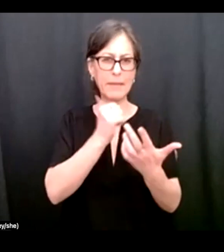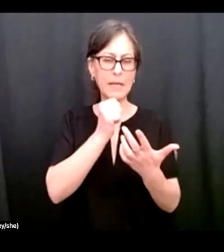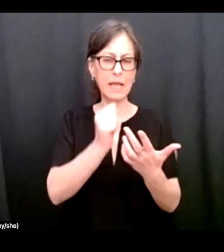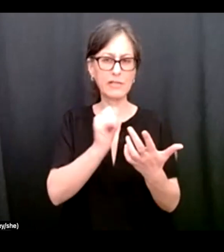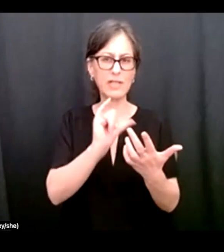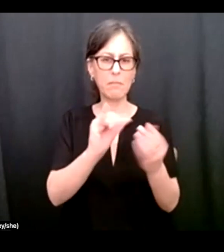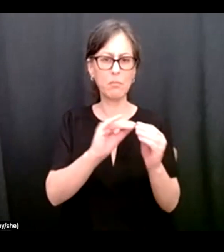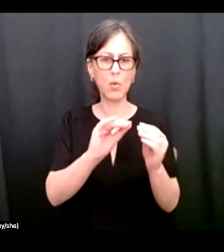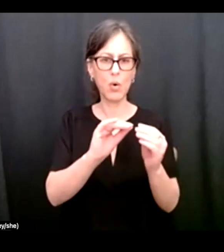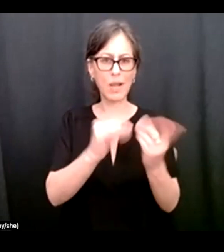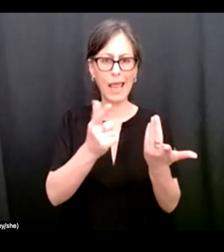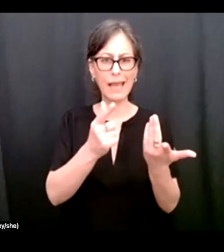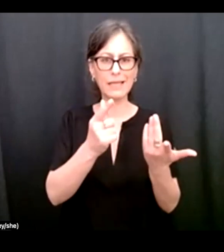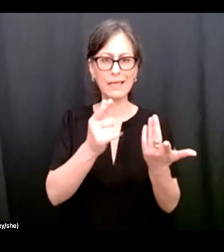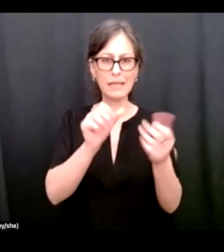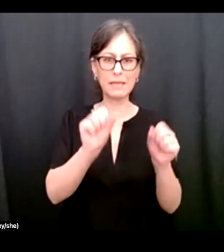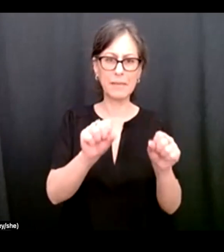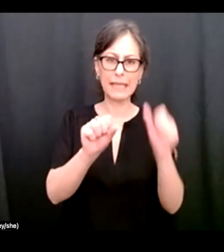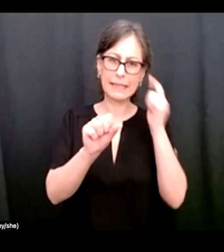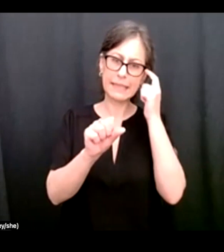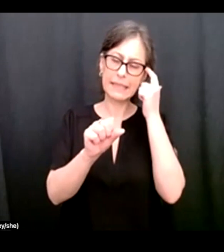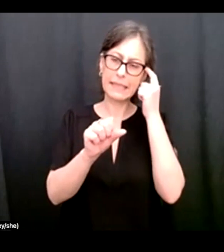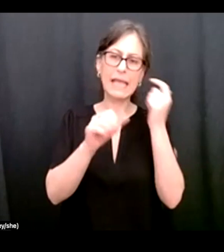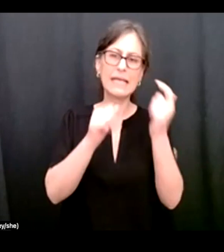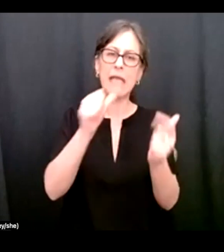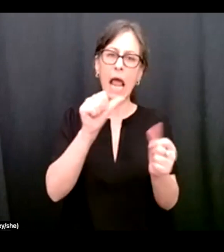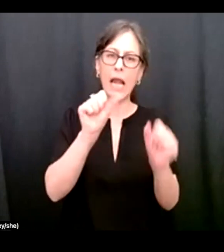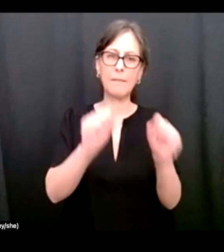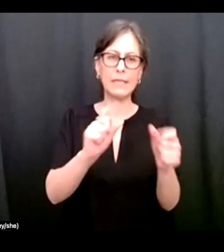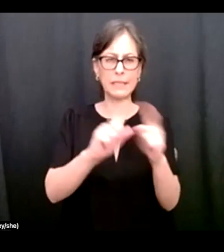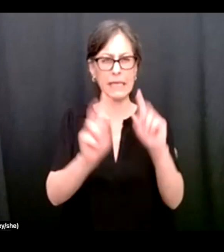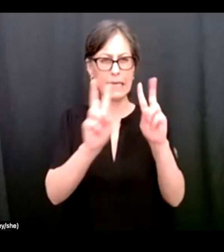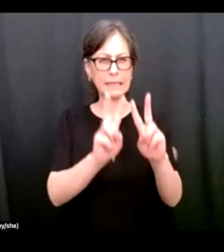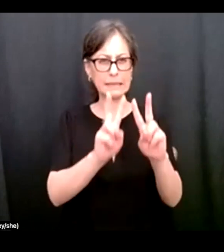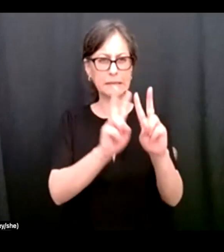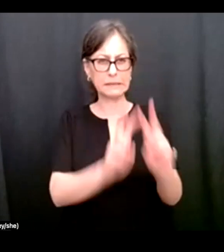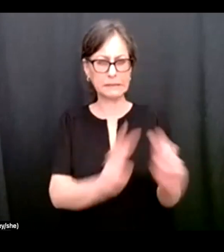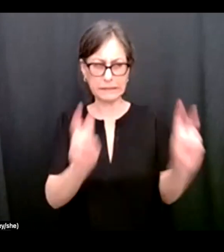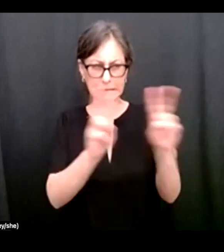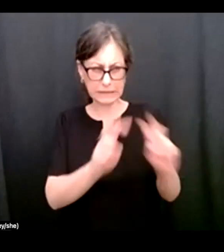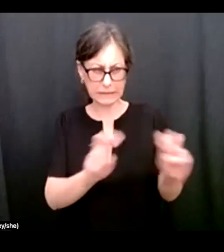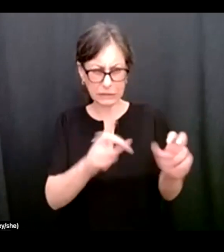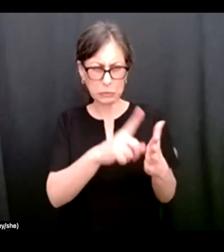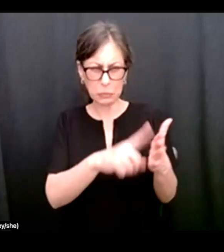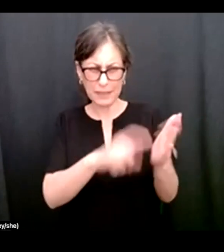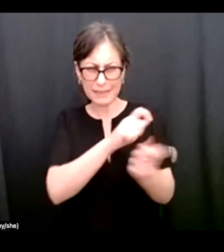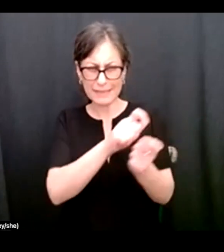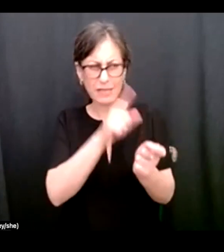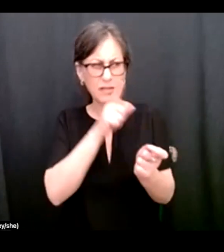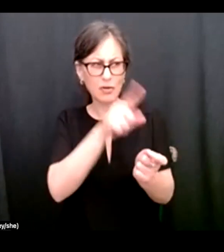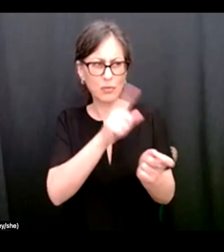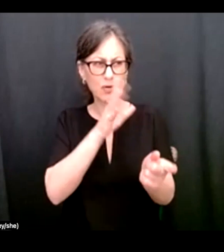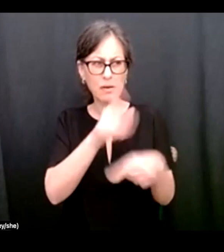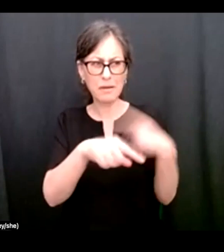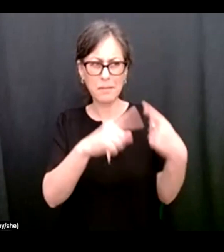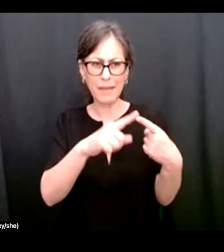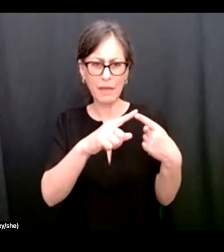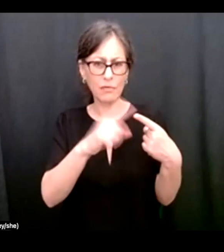capability or that inability to kind of suss out what exactly he's talking about in any given line,